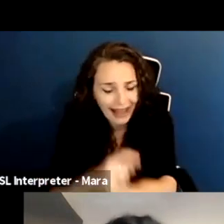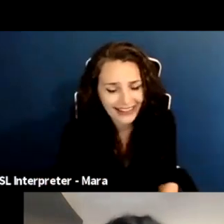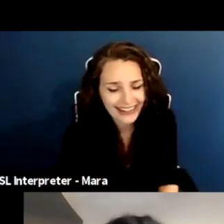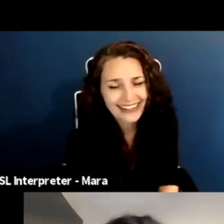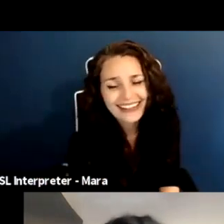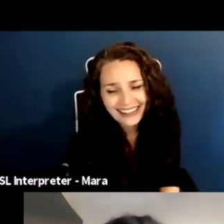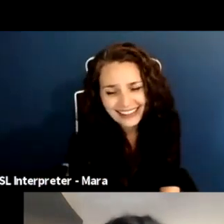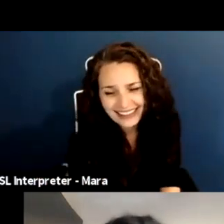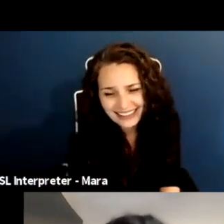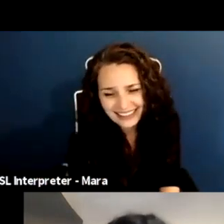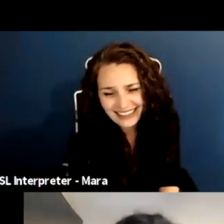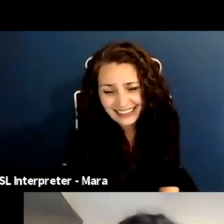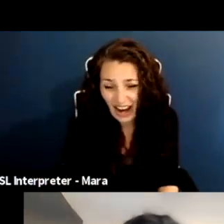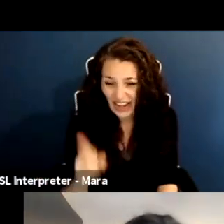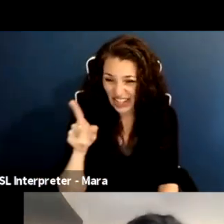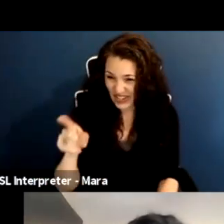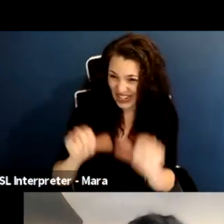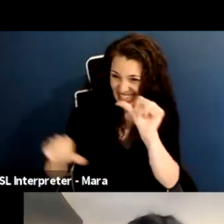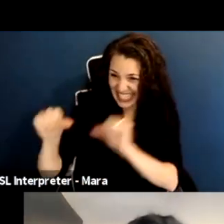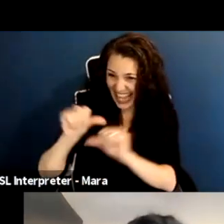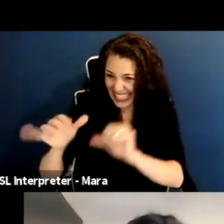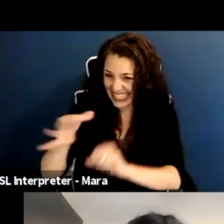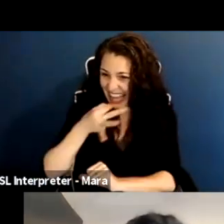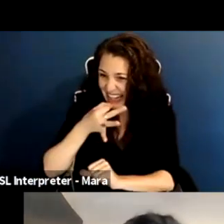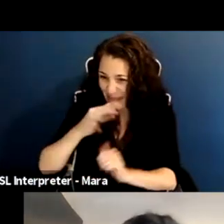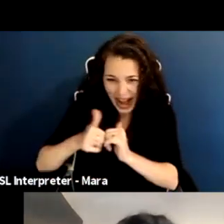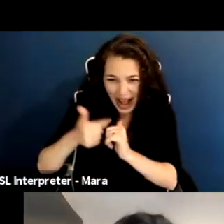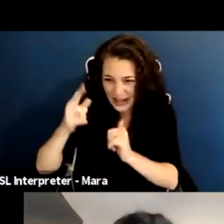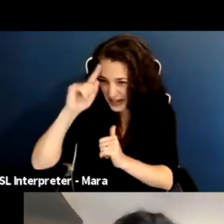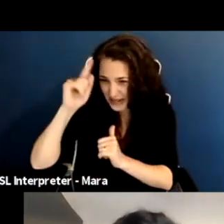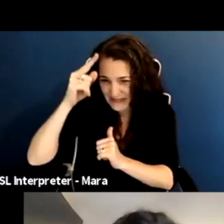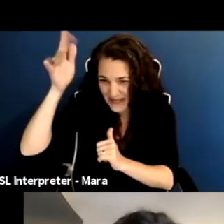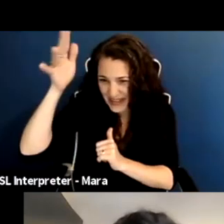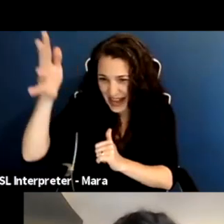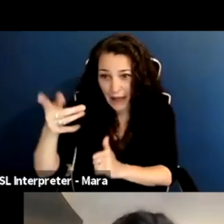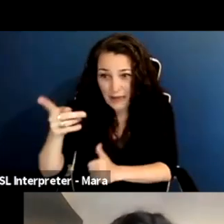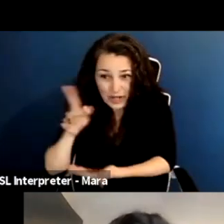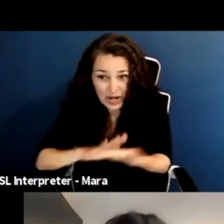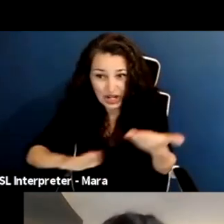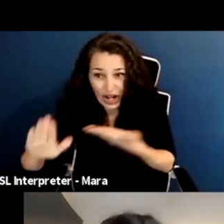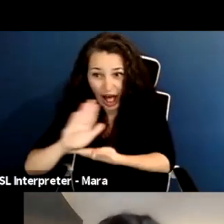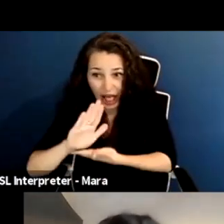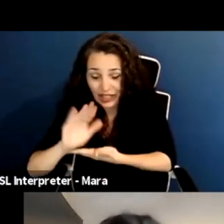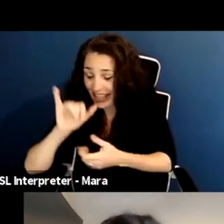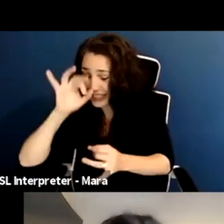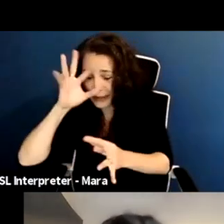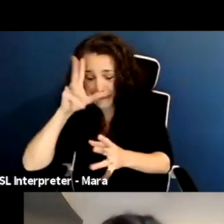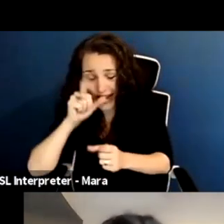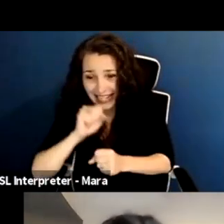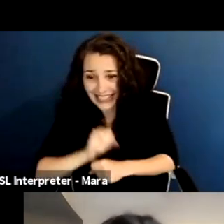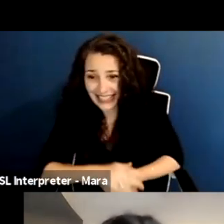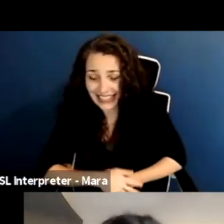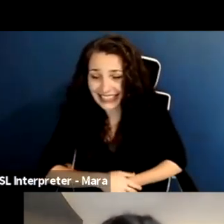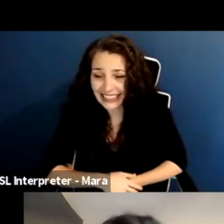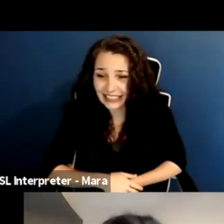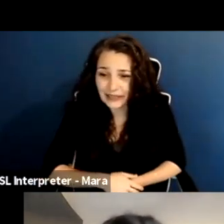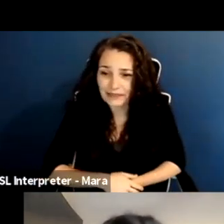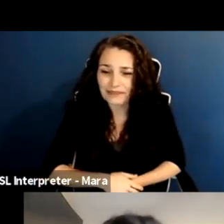So are you a science expert or how did that come about when you're only in college? That's amazing. Yeah, of course,